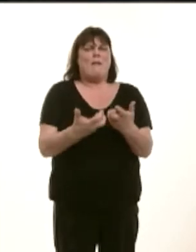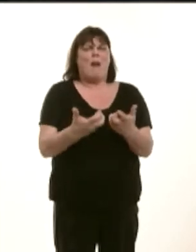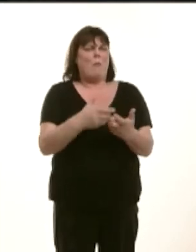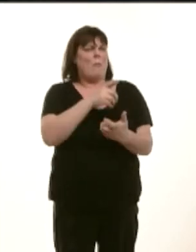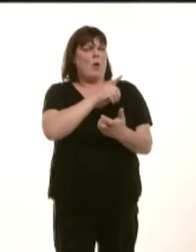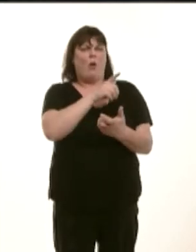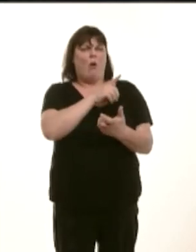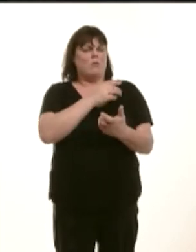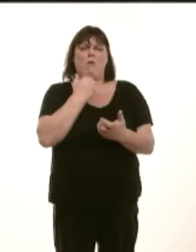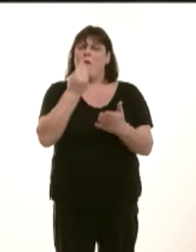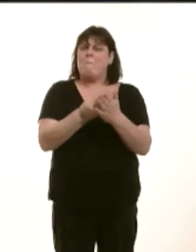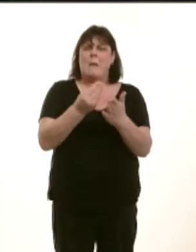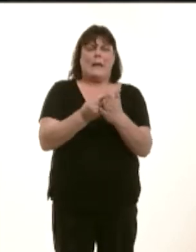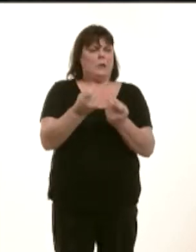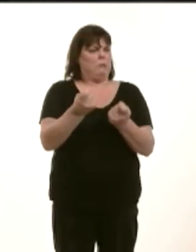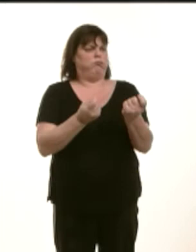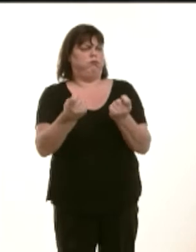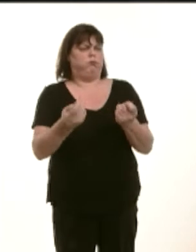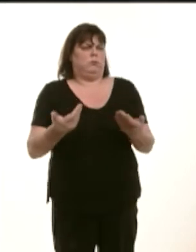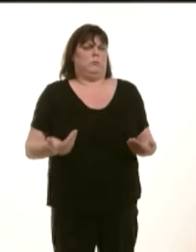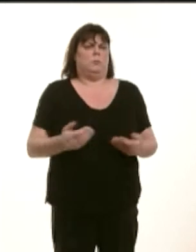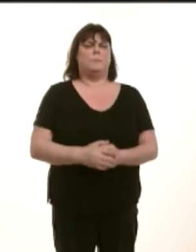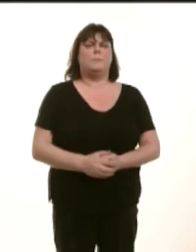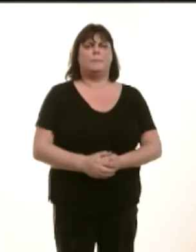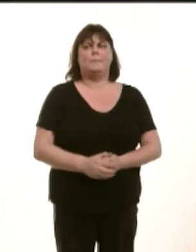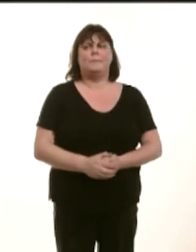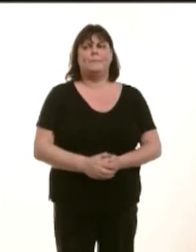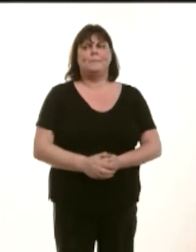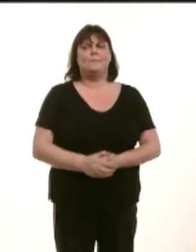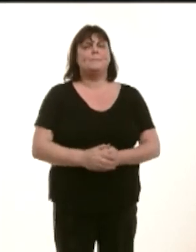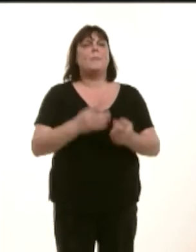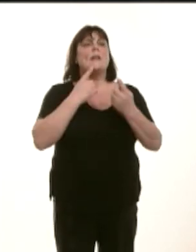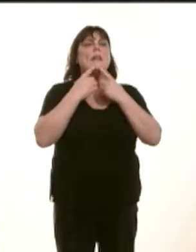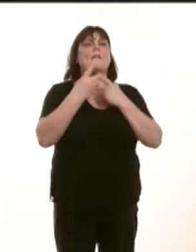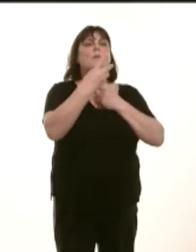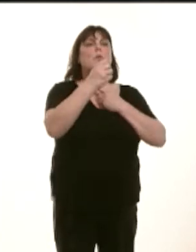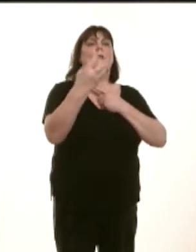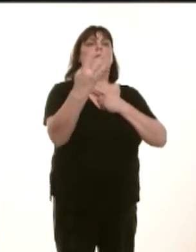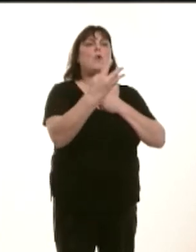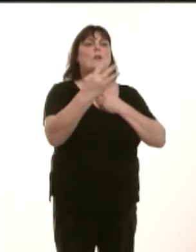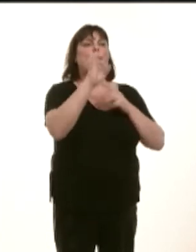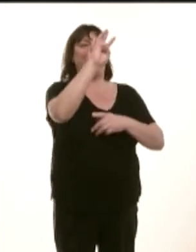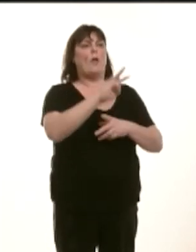keep their heads above water at the moment. Data from the 2014 Welsh dairy farmers survey